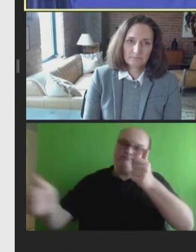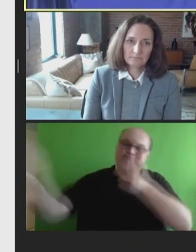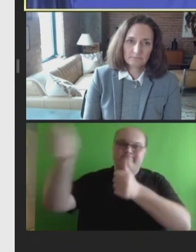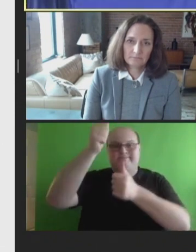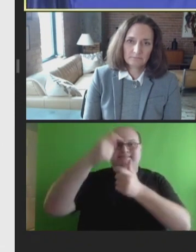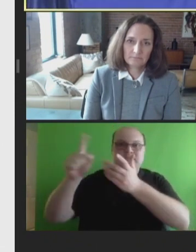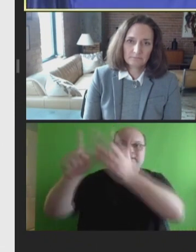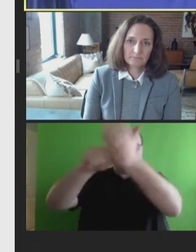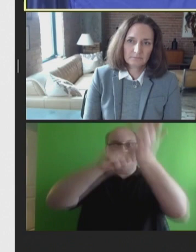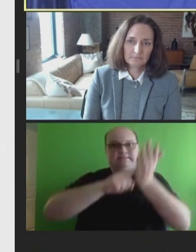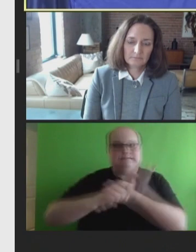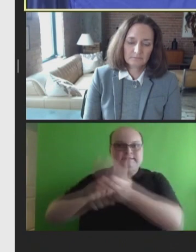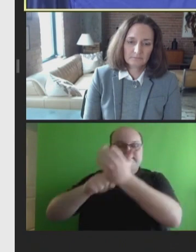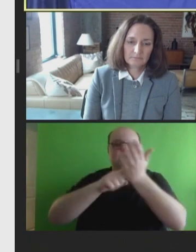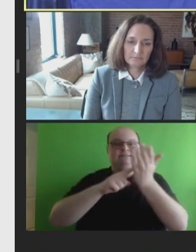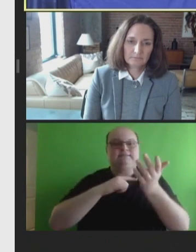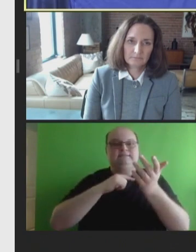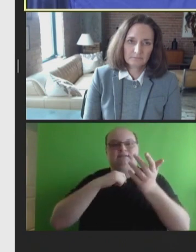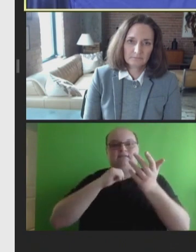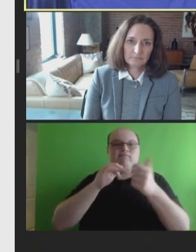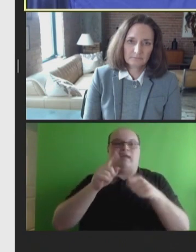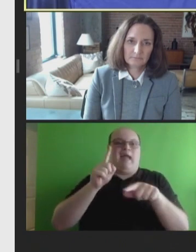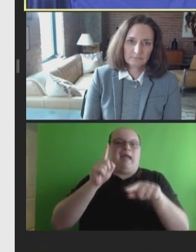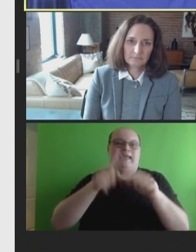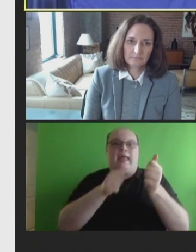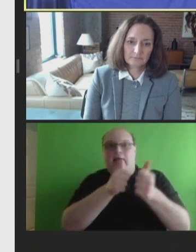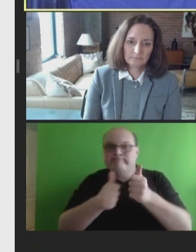you know, what we can't do is get out ahead of